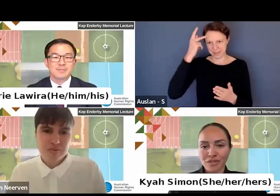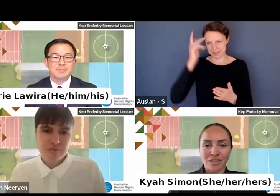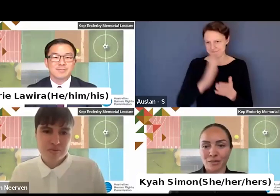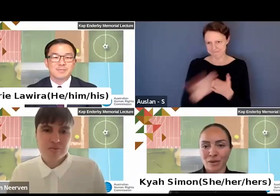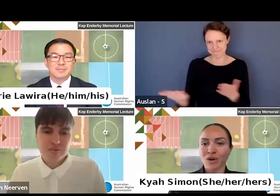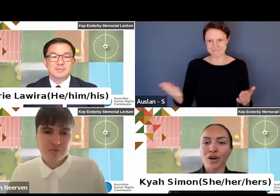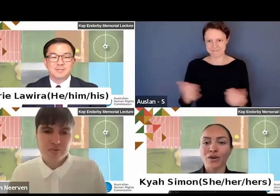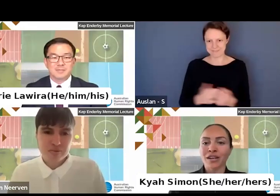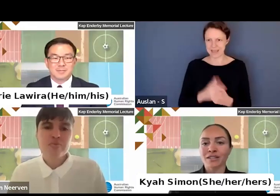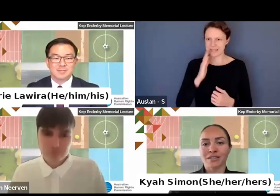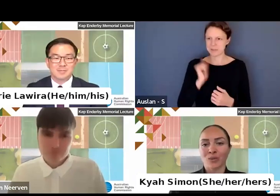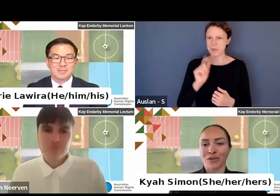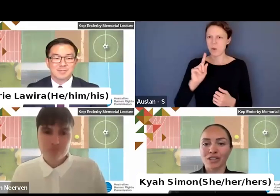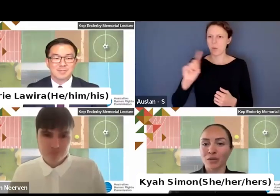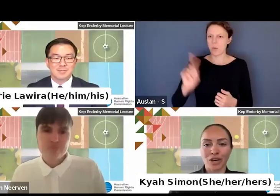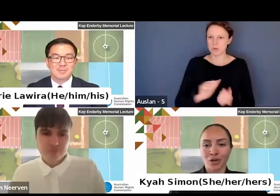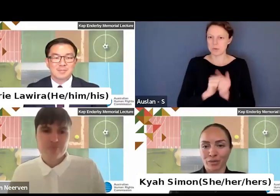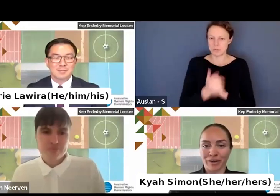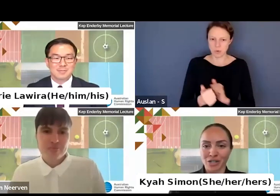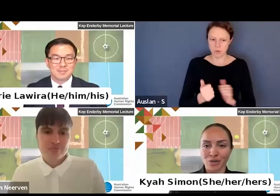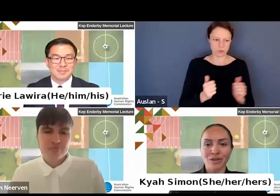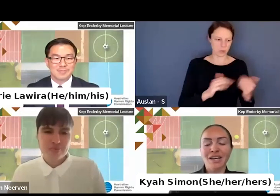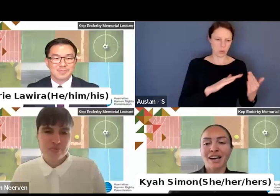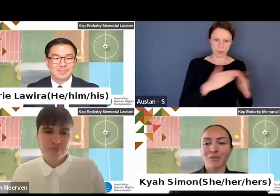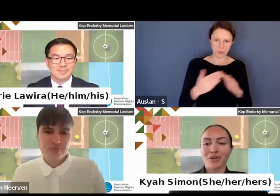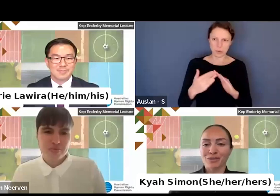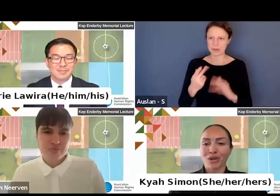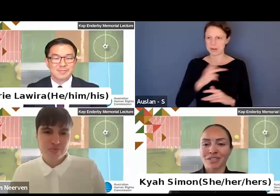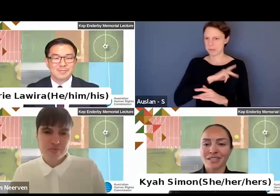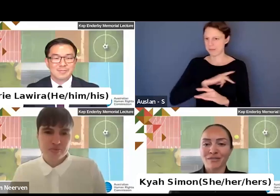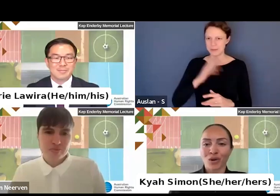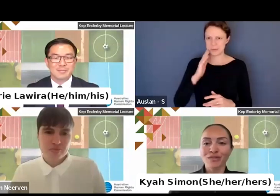It doesn't matter what code it is, whether it's community or professional, there is politics involved.